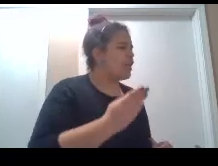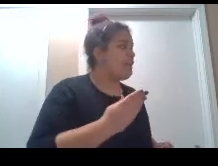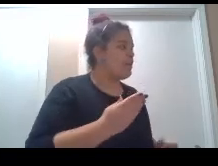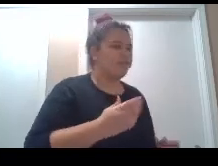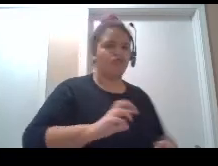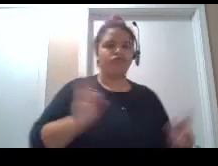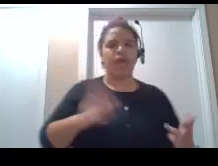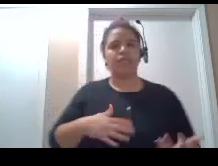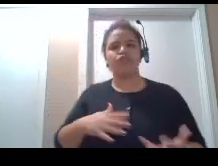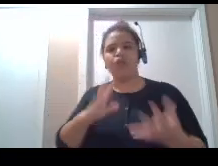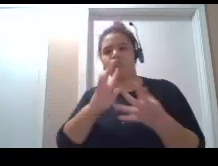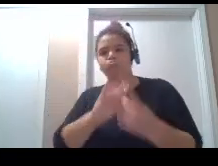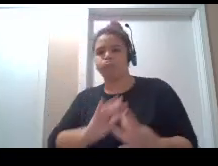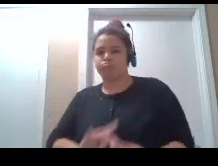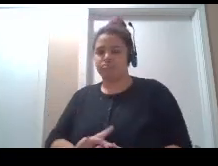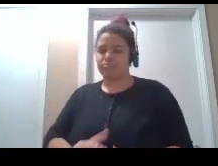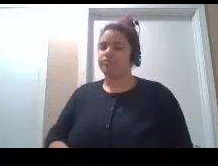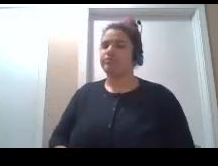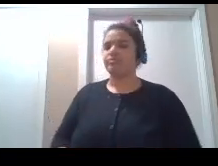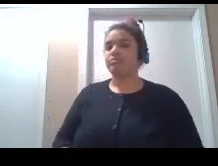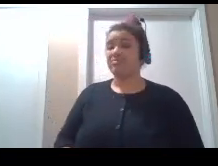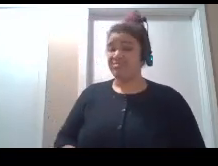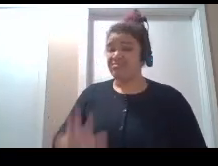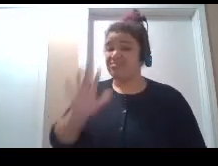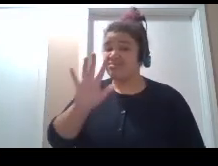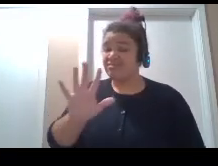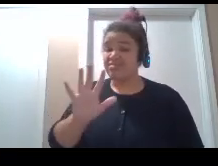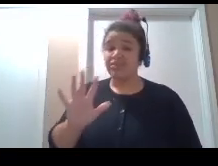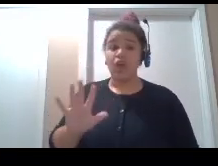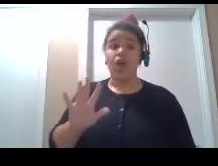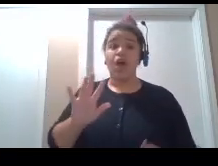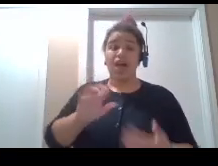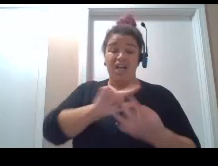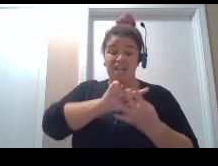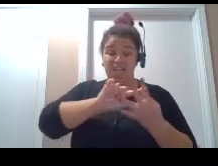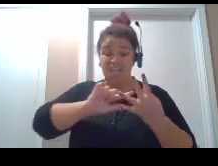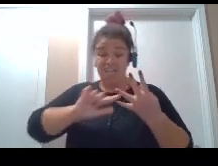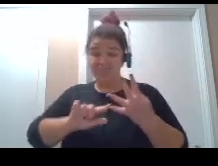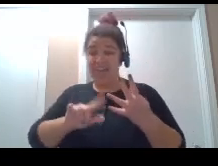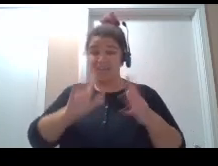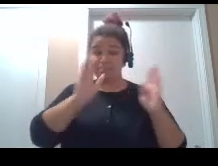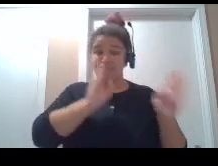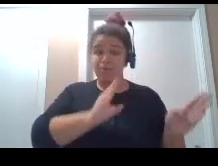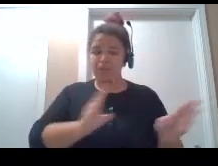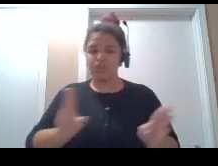it is important that all of the preparation is complete before the mock interview. The mock interviews should